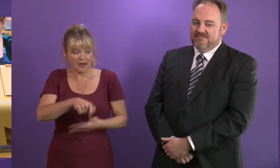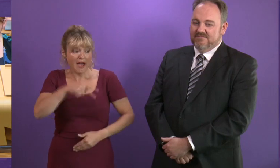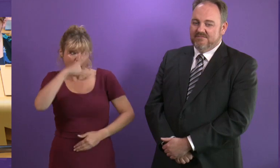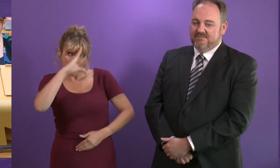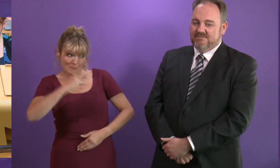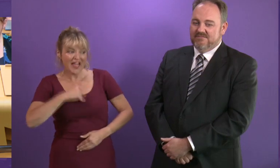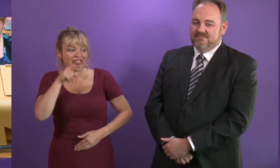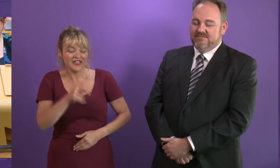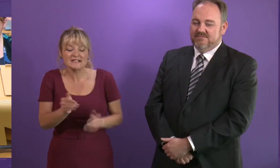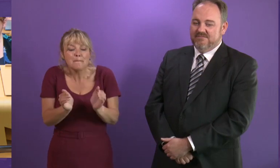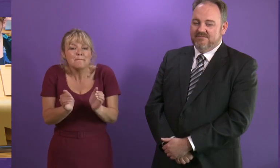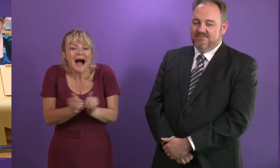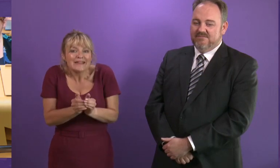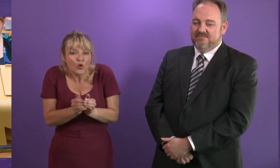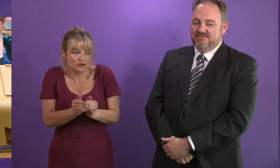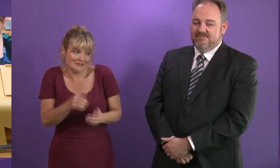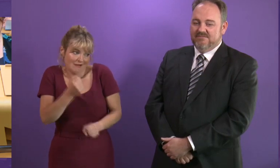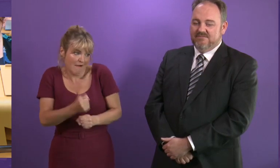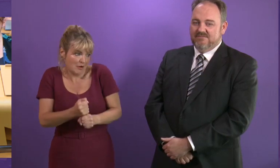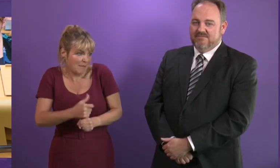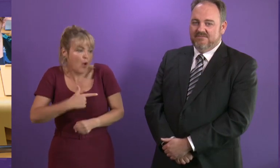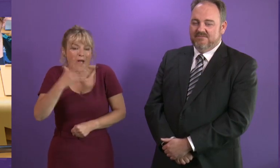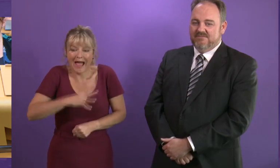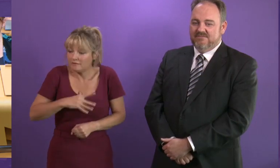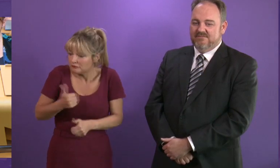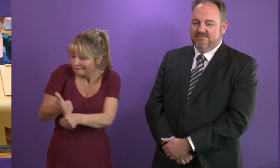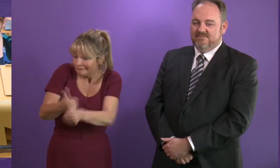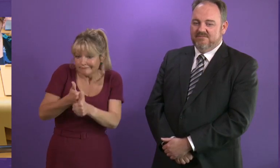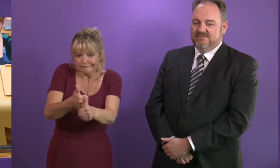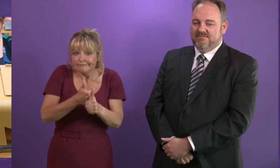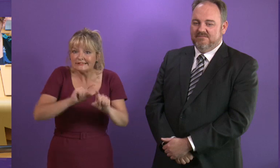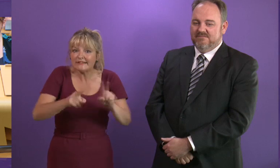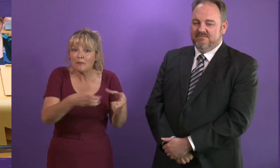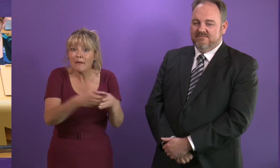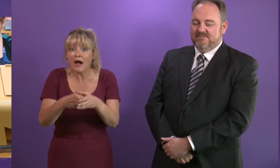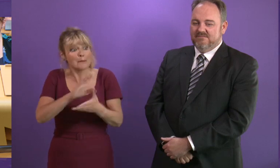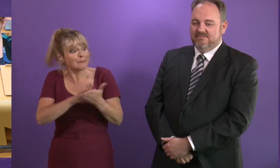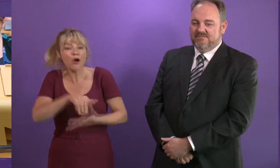to win support from other parties to get our budget through. If Richard Leonard wants us